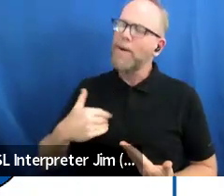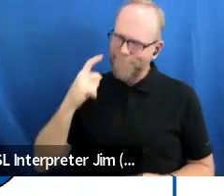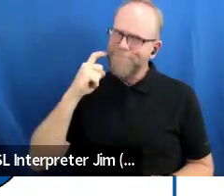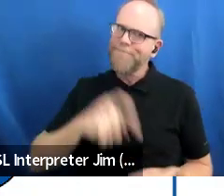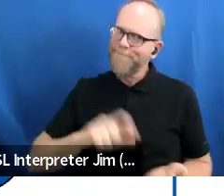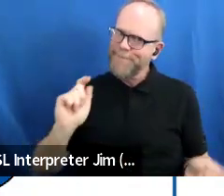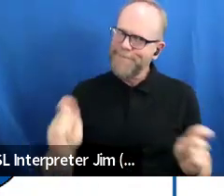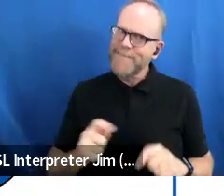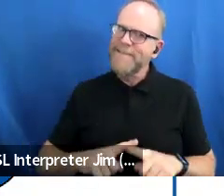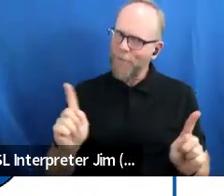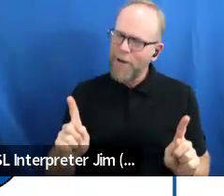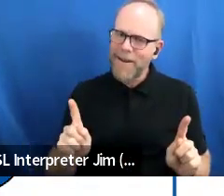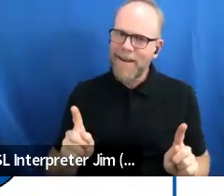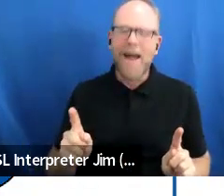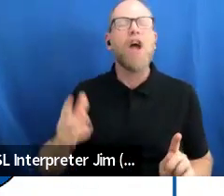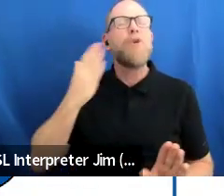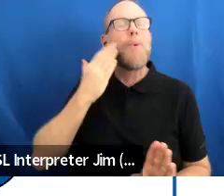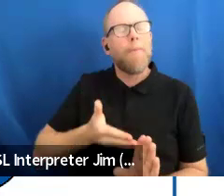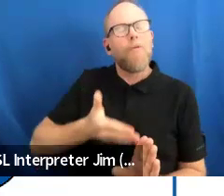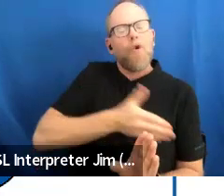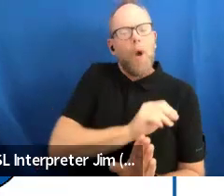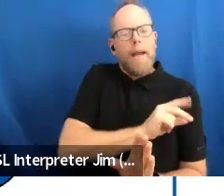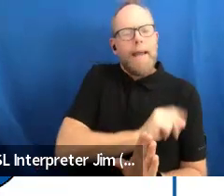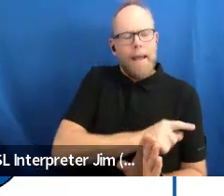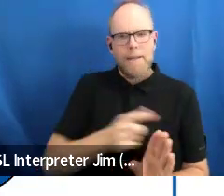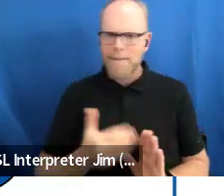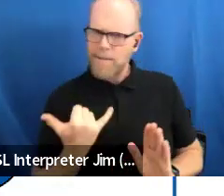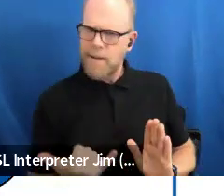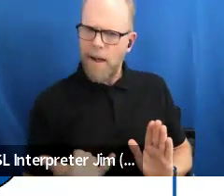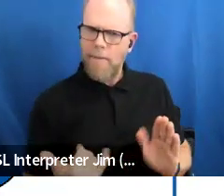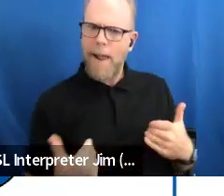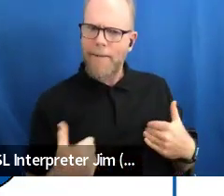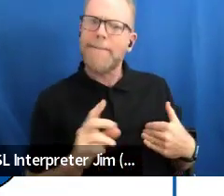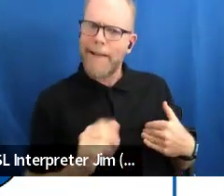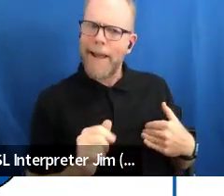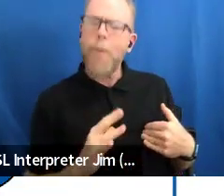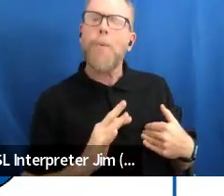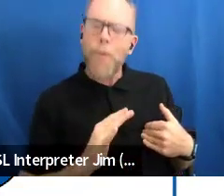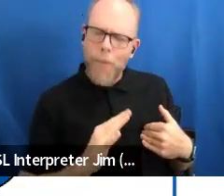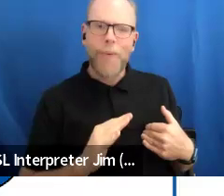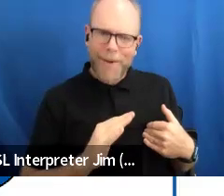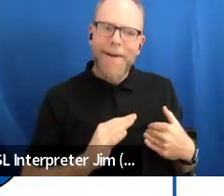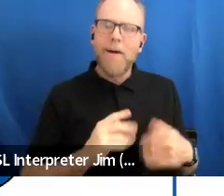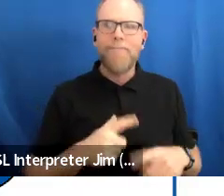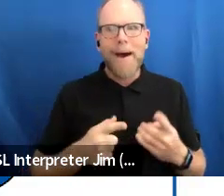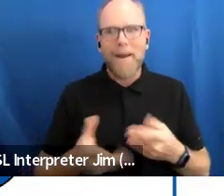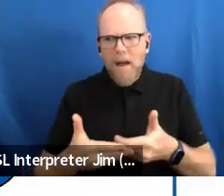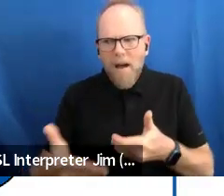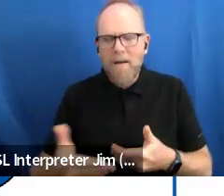were before the ADA and where things are now. There's still a lot of work to do in enforcement